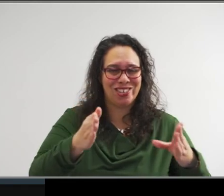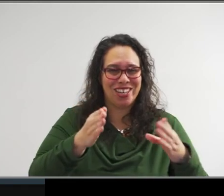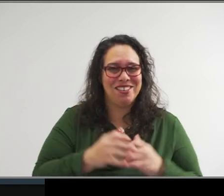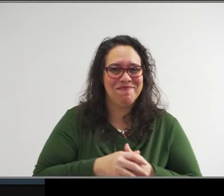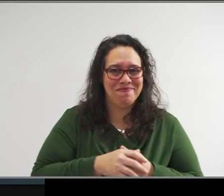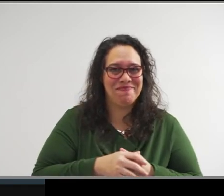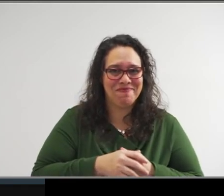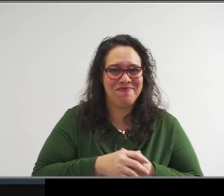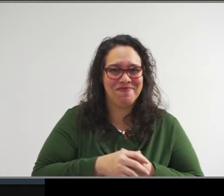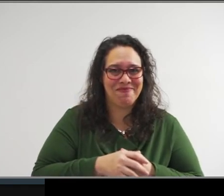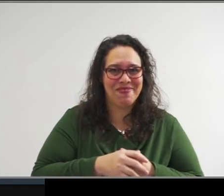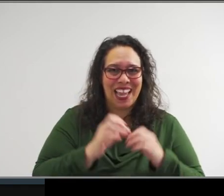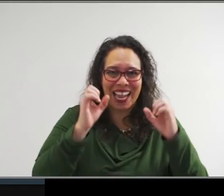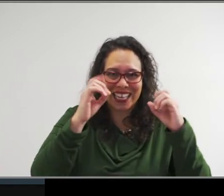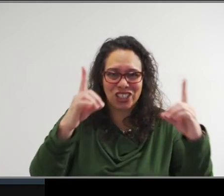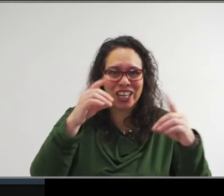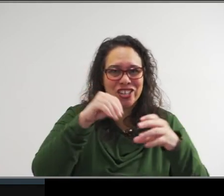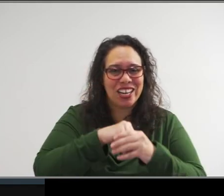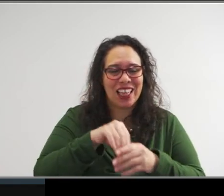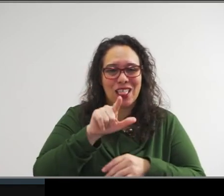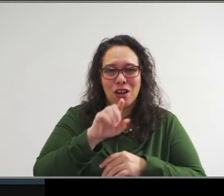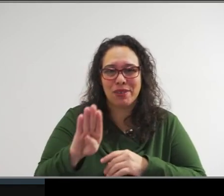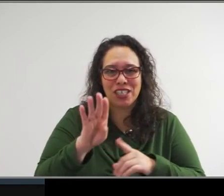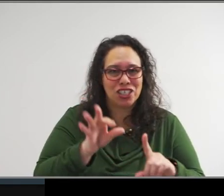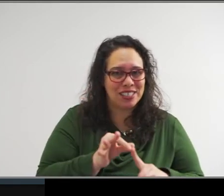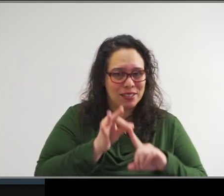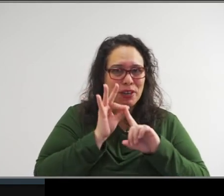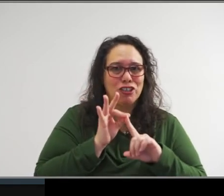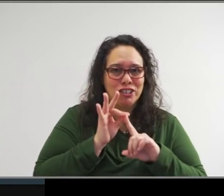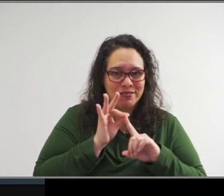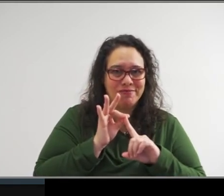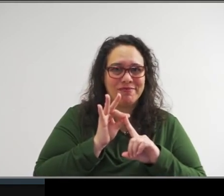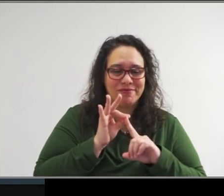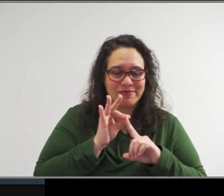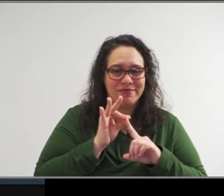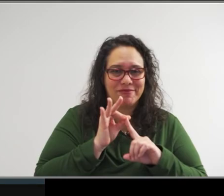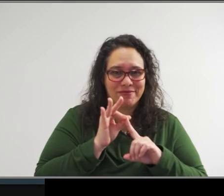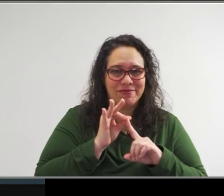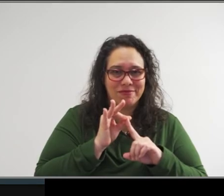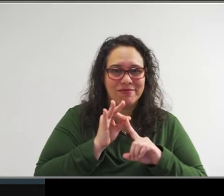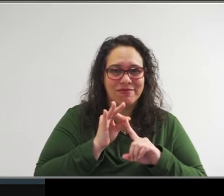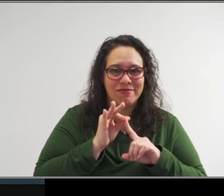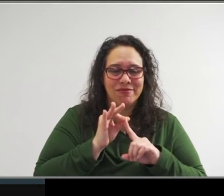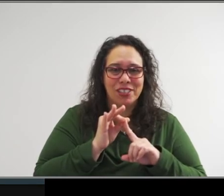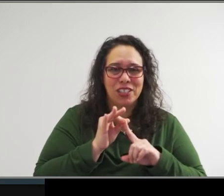Education in long beach is very special. And we're gonna try and make it and continue to be special.